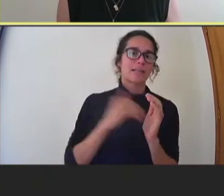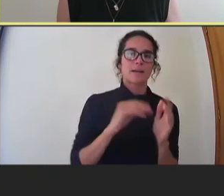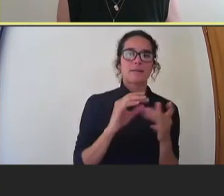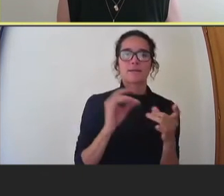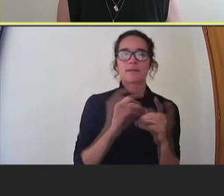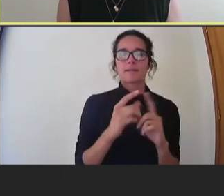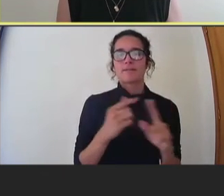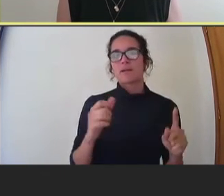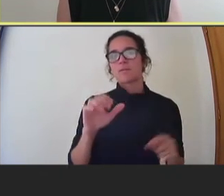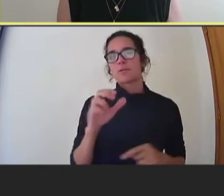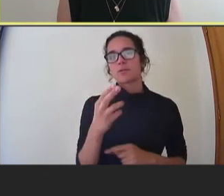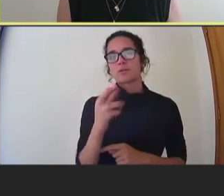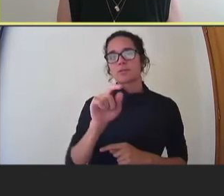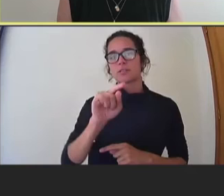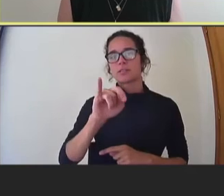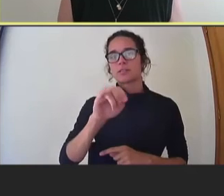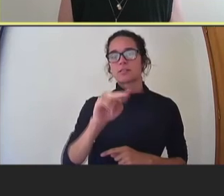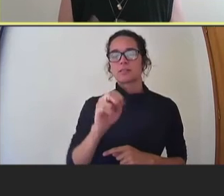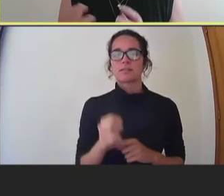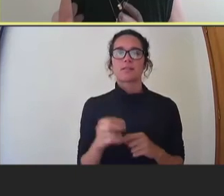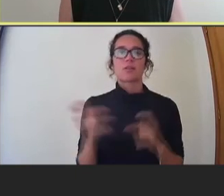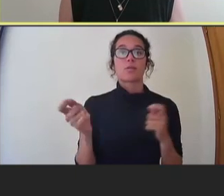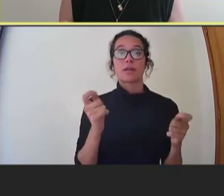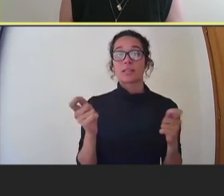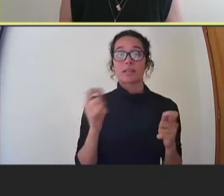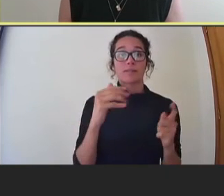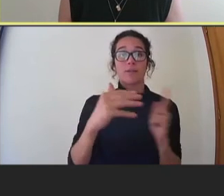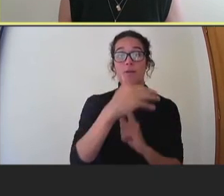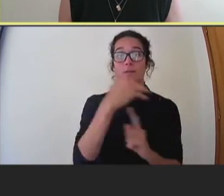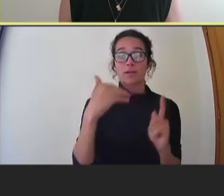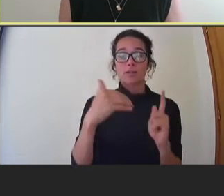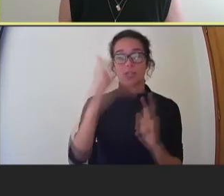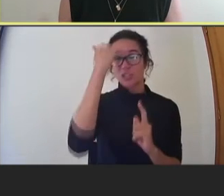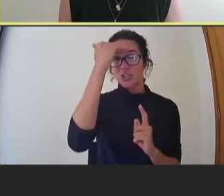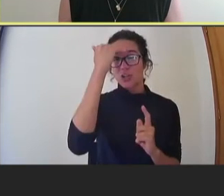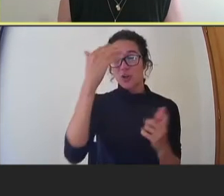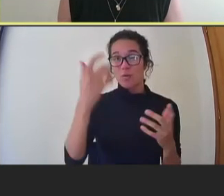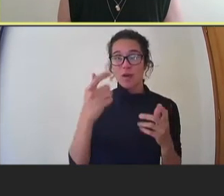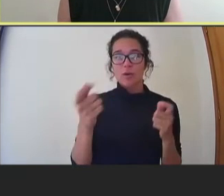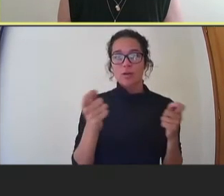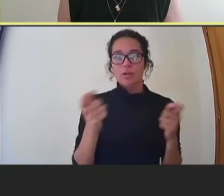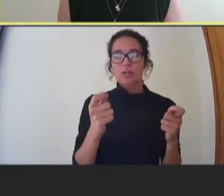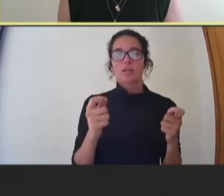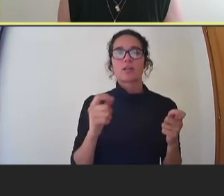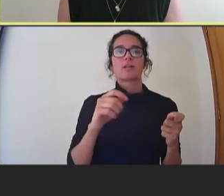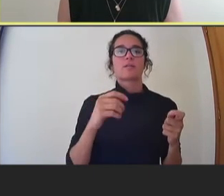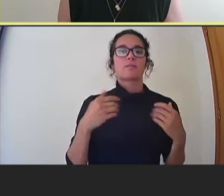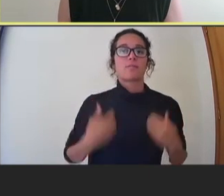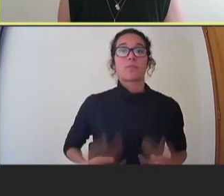the regulatory environment, and knowing what the regulatory bodies are around the globe, what they